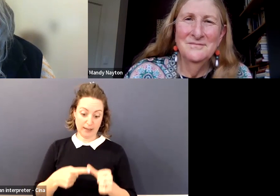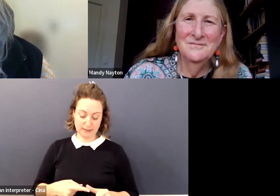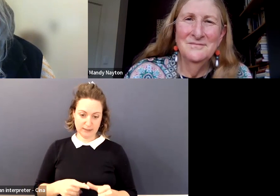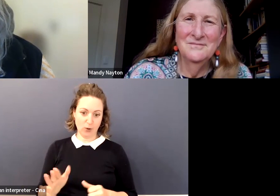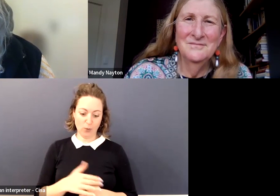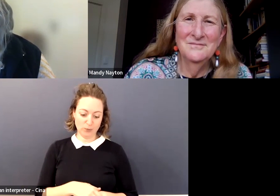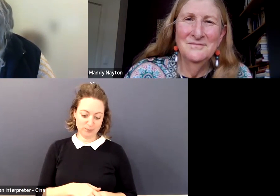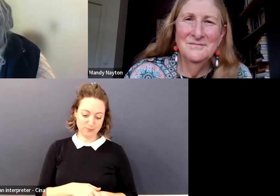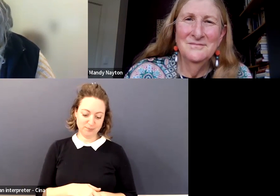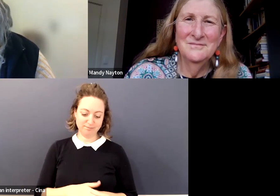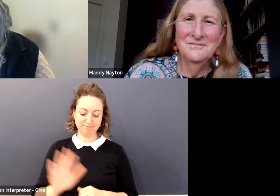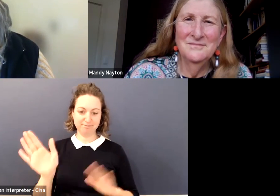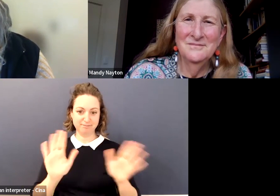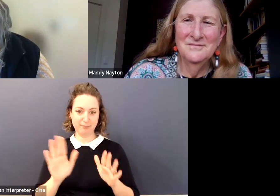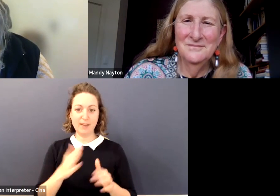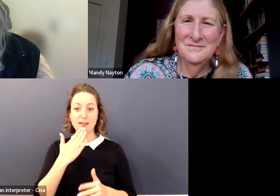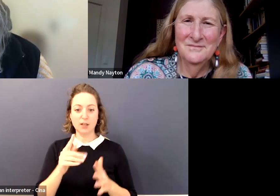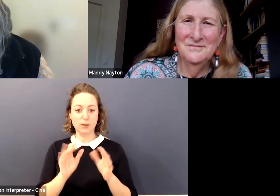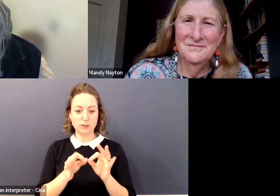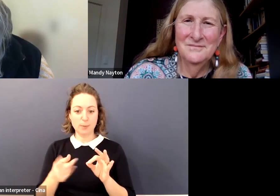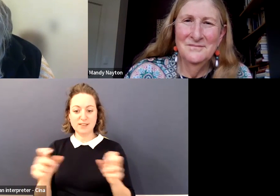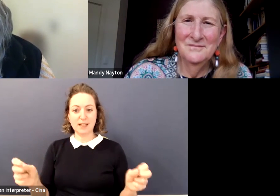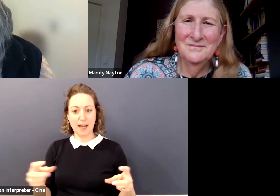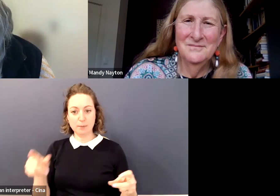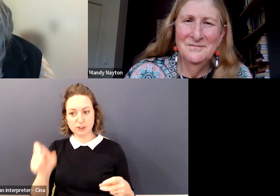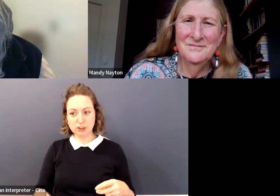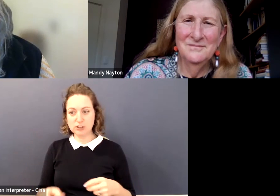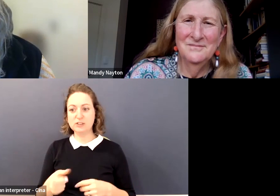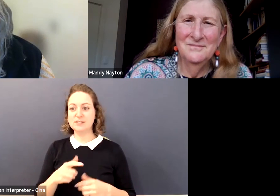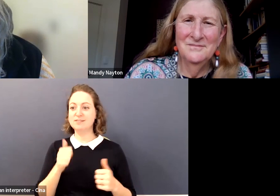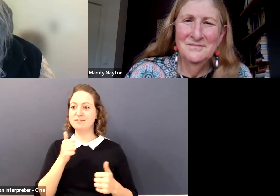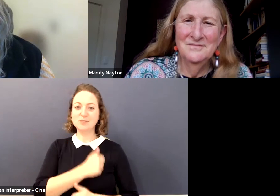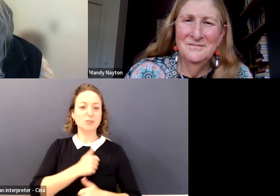and thank you to our interpreter and our captioner and have a good day all. Enjoy the